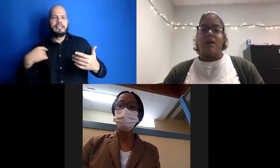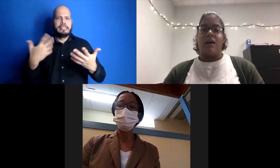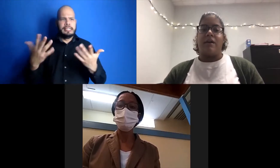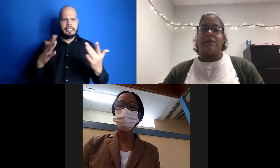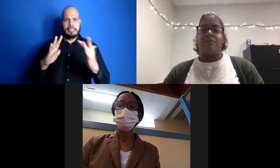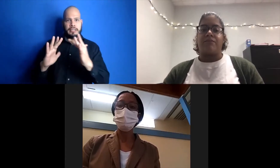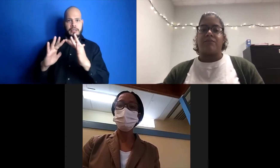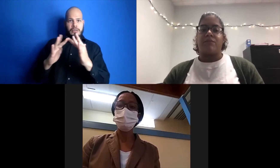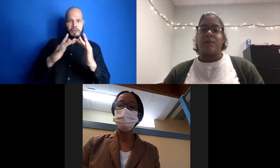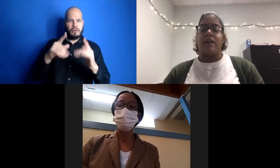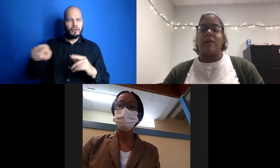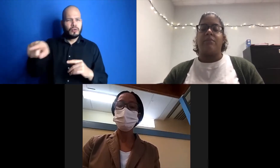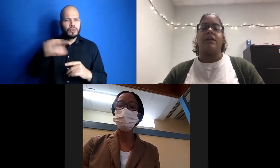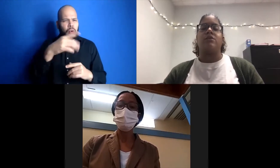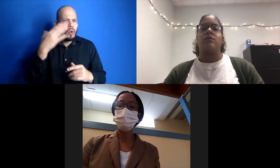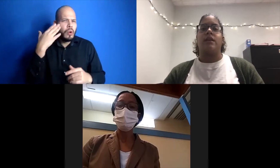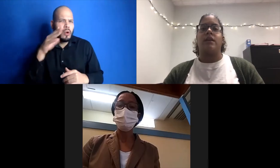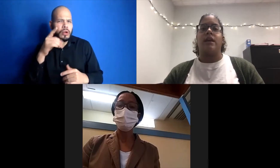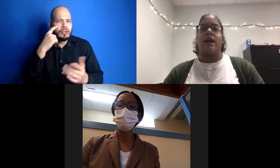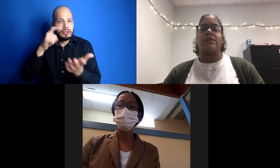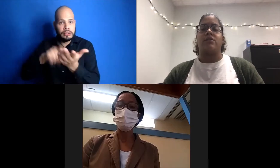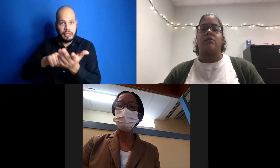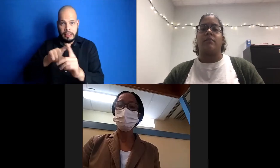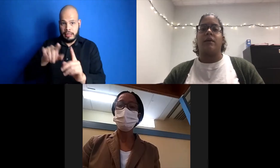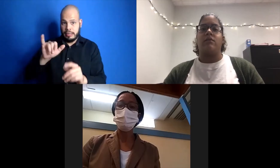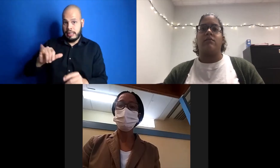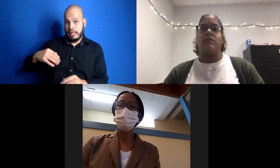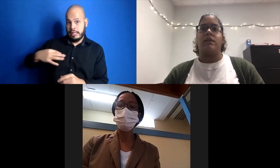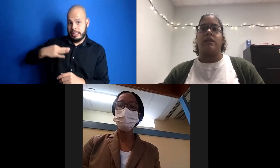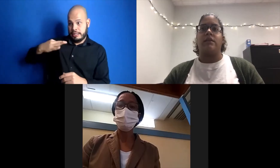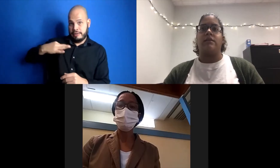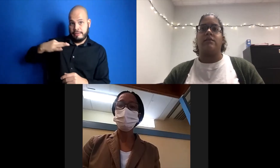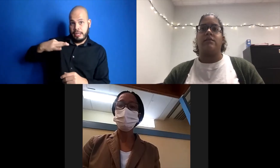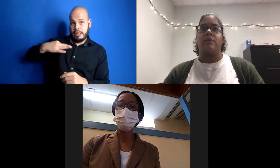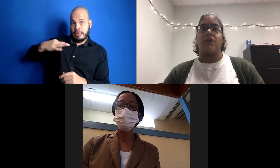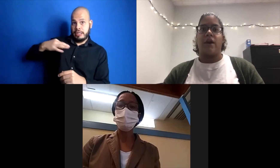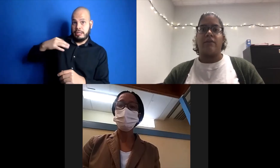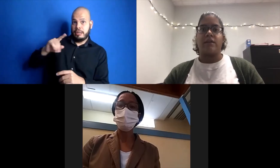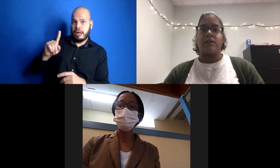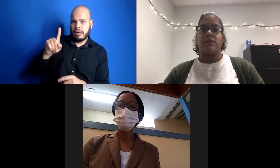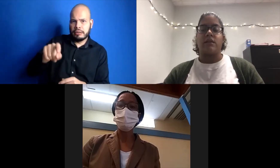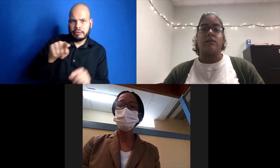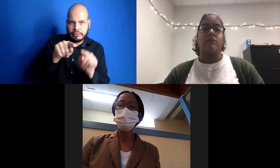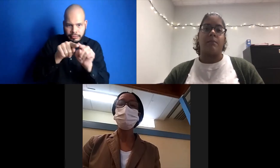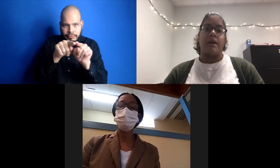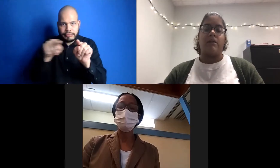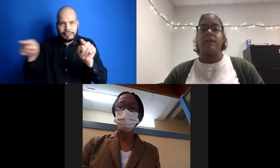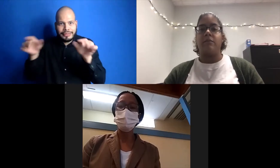um in an application when they ask you about the demographics like male female